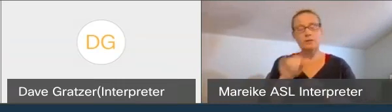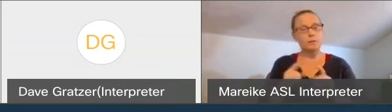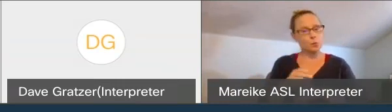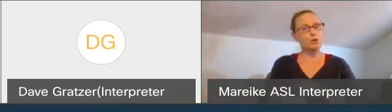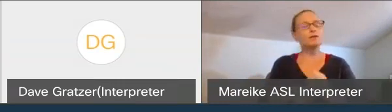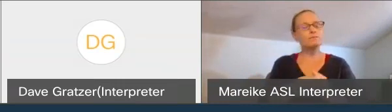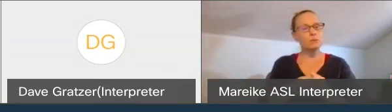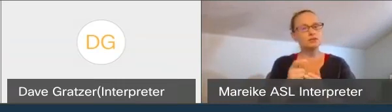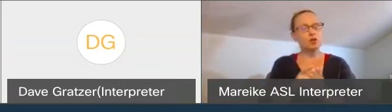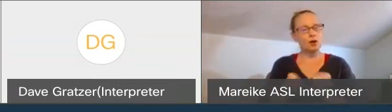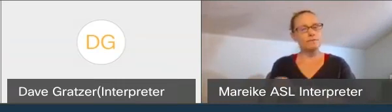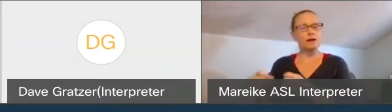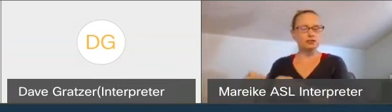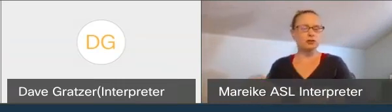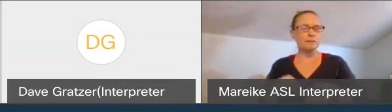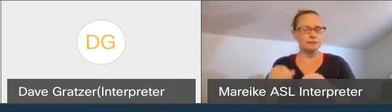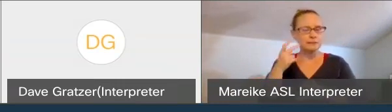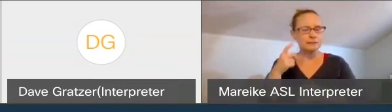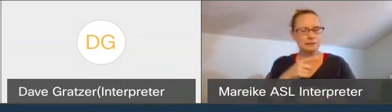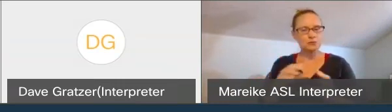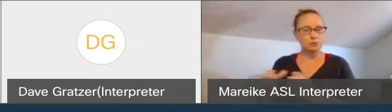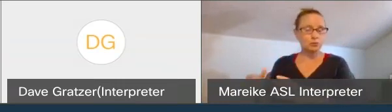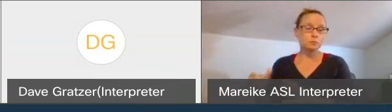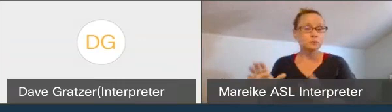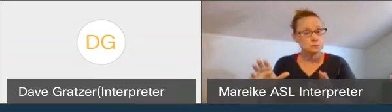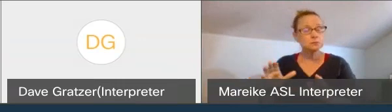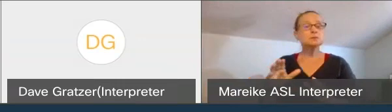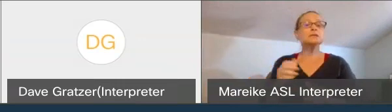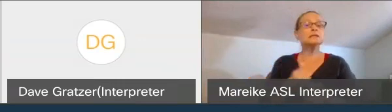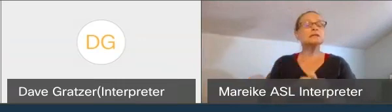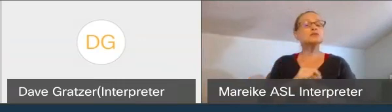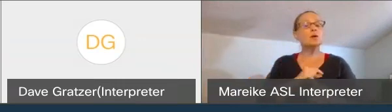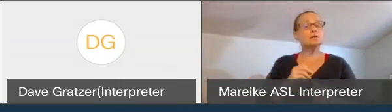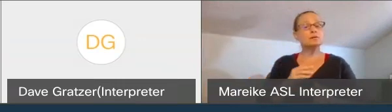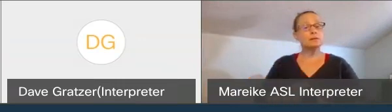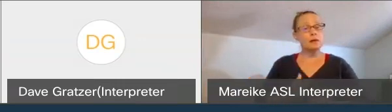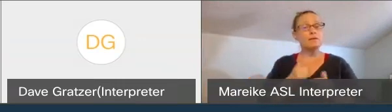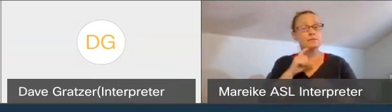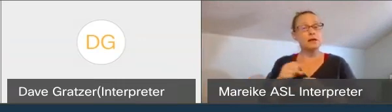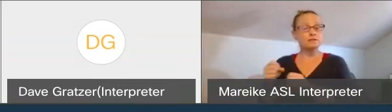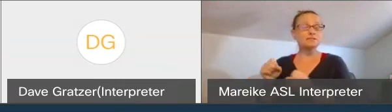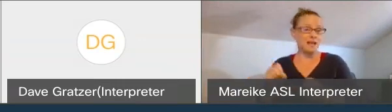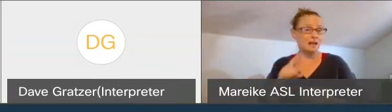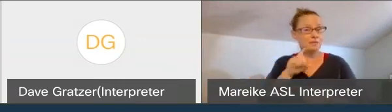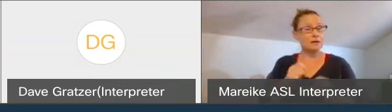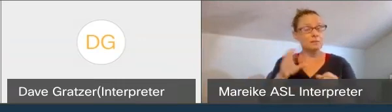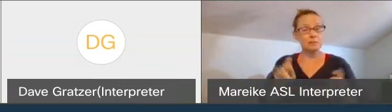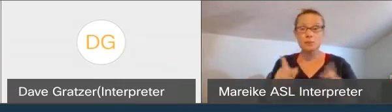commonly seen in these groups. And that being said, each of the quality of life violations can and are being violated by individuals who are not homeless.